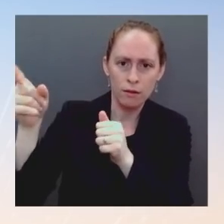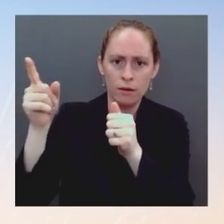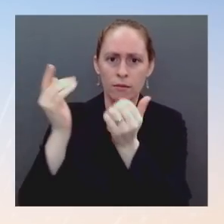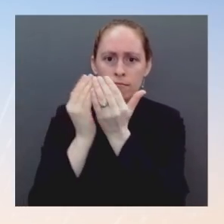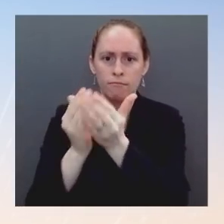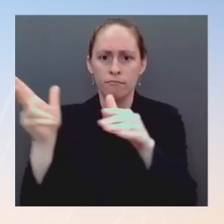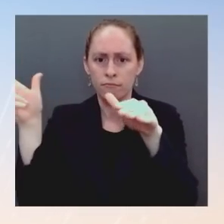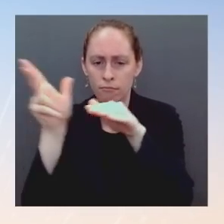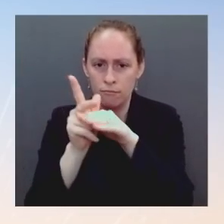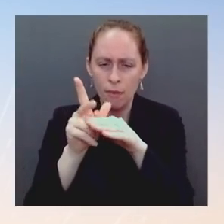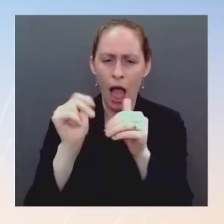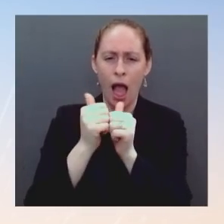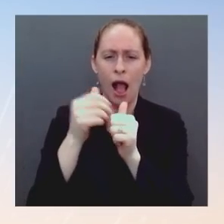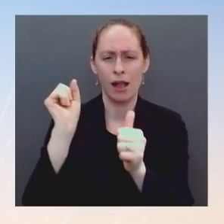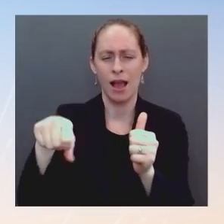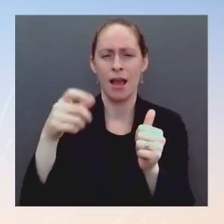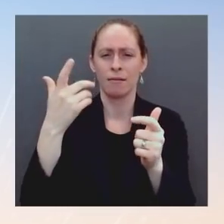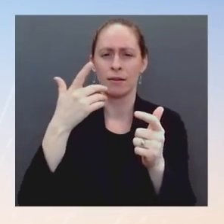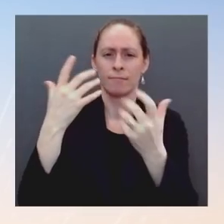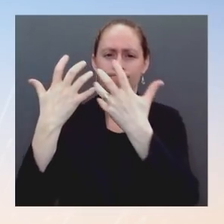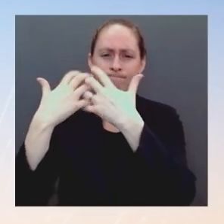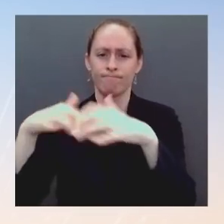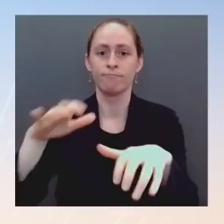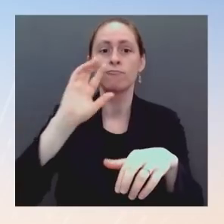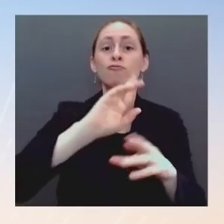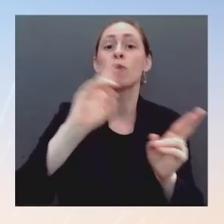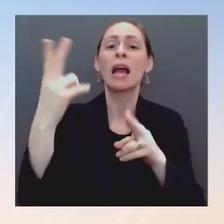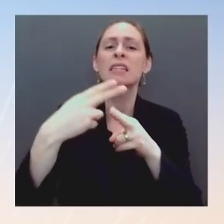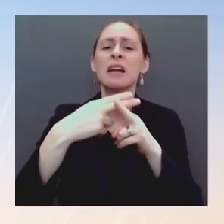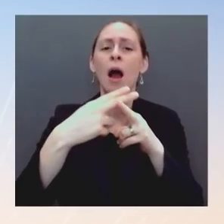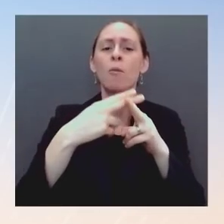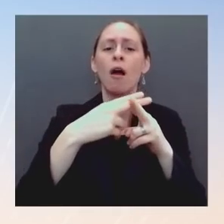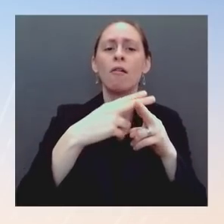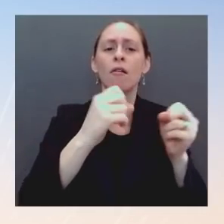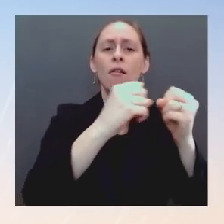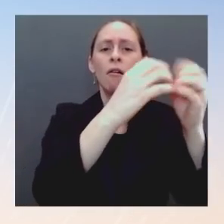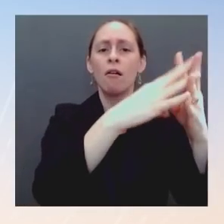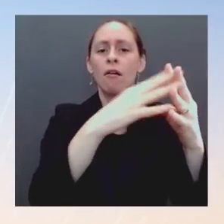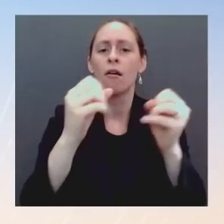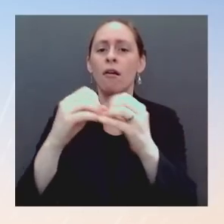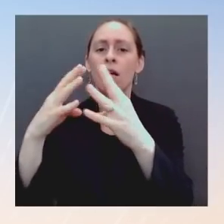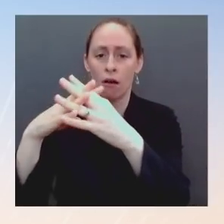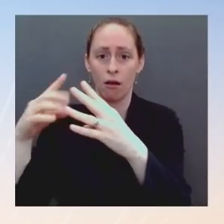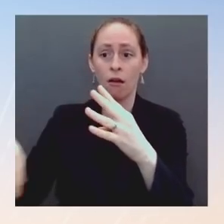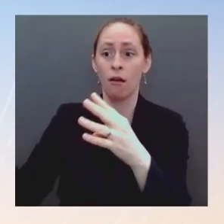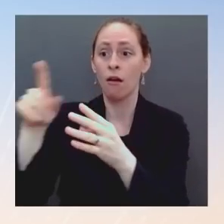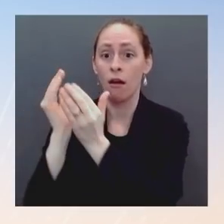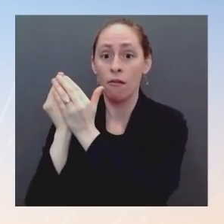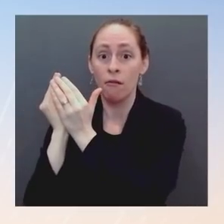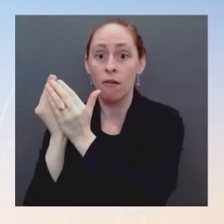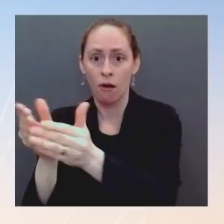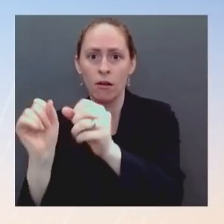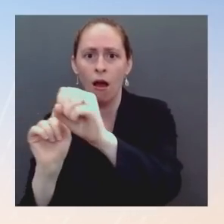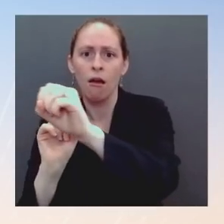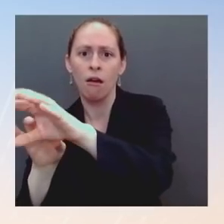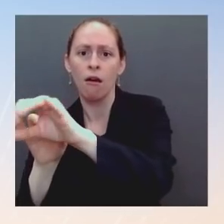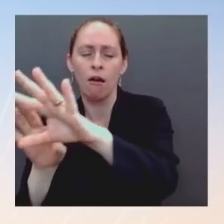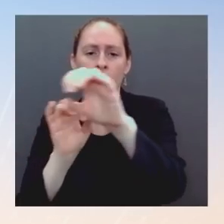to fill empty shipping containers with commodities, like American soybeans, dairy, and specialty crops such as nuts and fruit